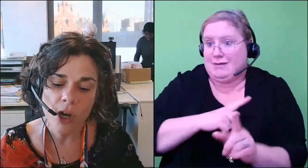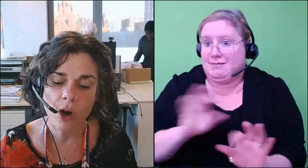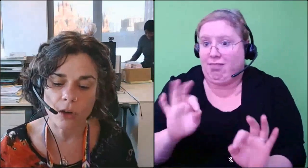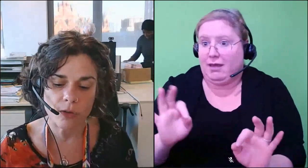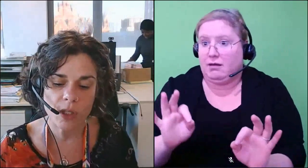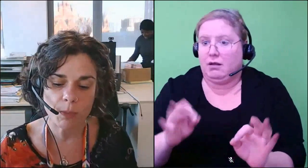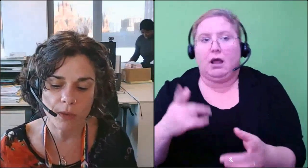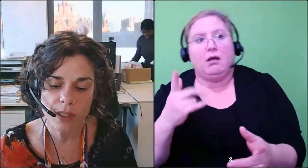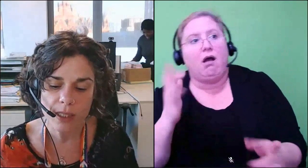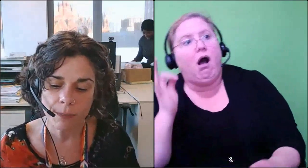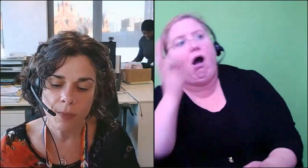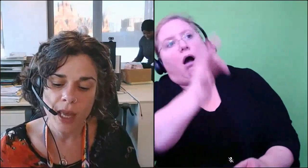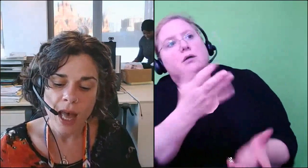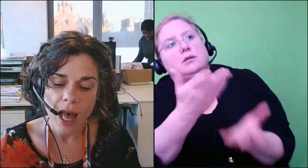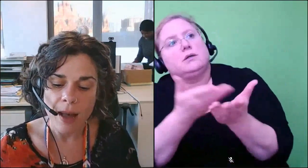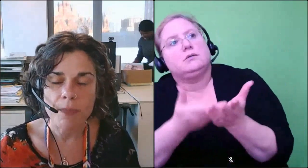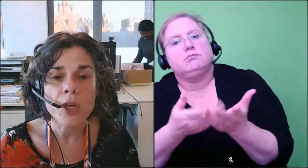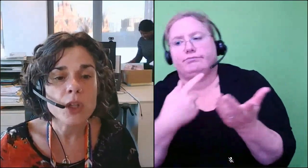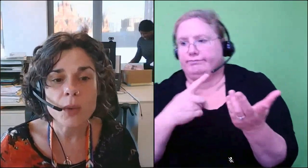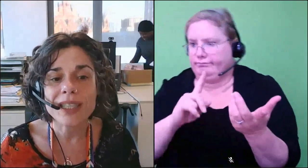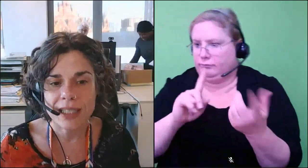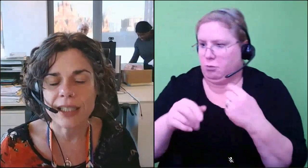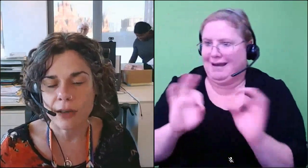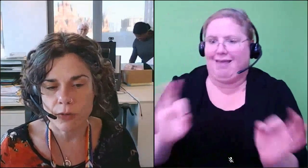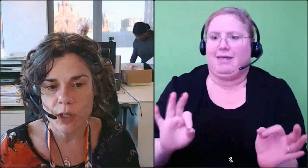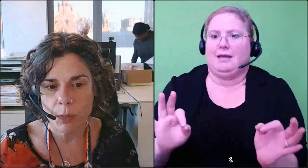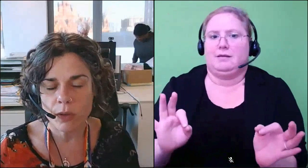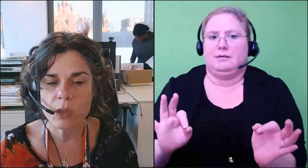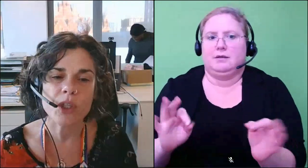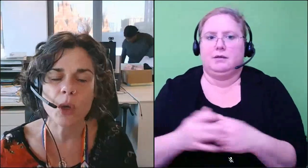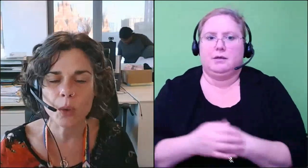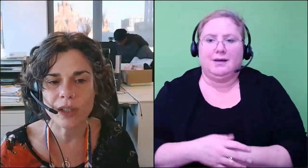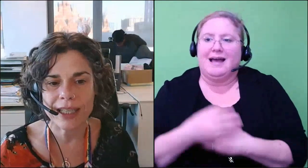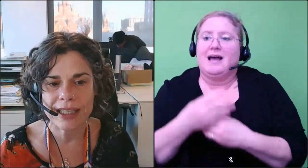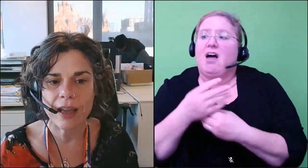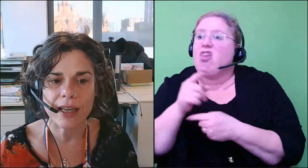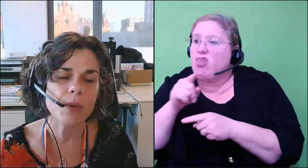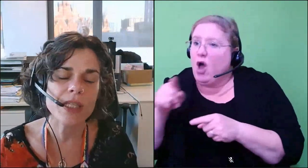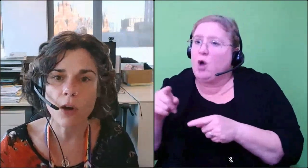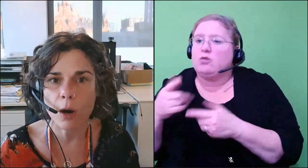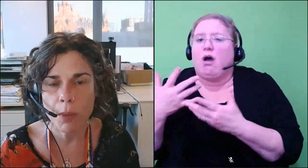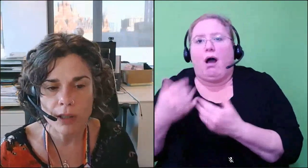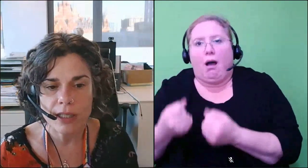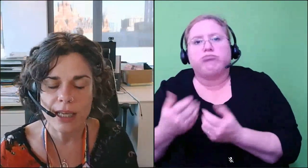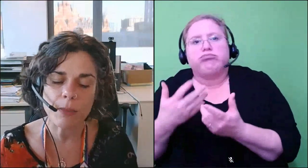They never got a response. Those that did get a response were told things like it's not our policy, we didn't back the